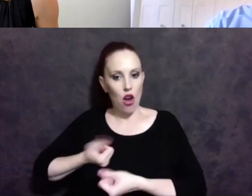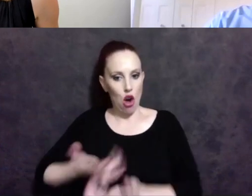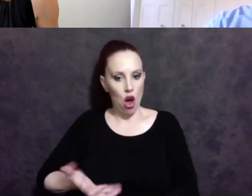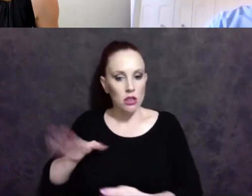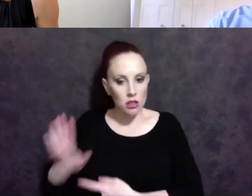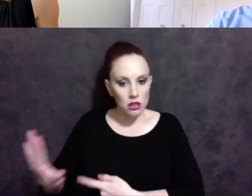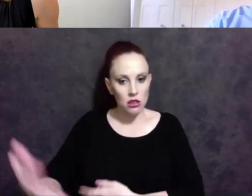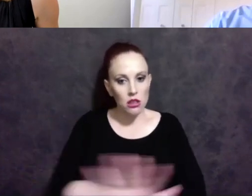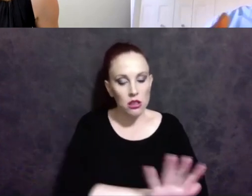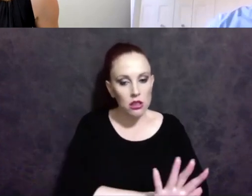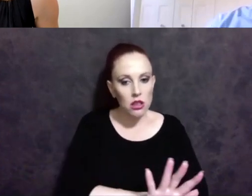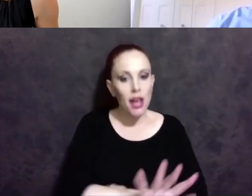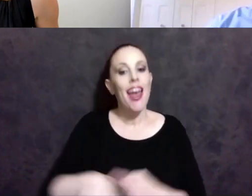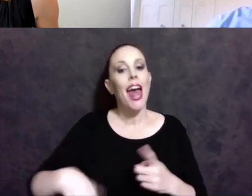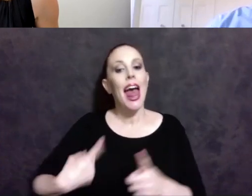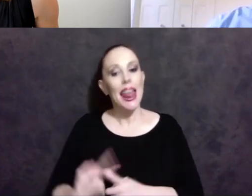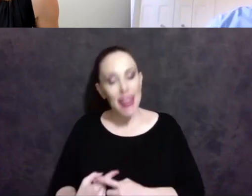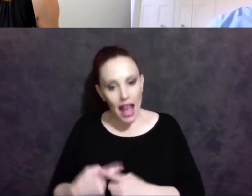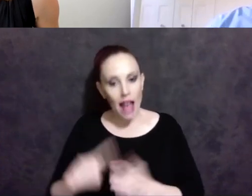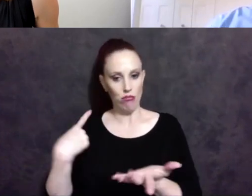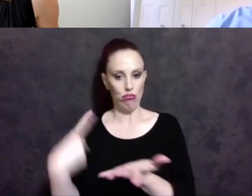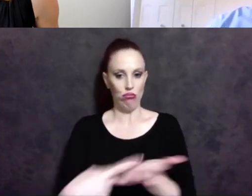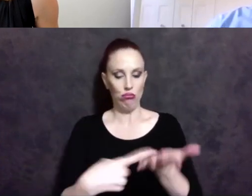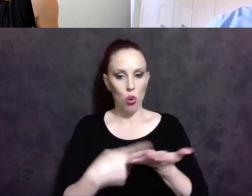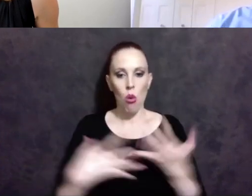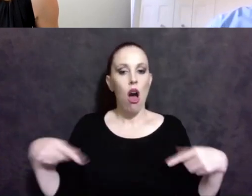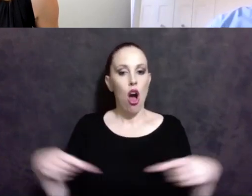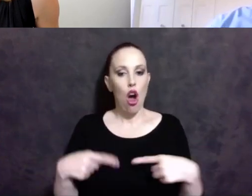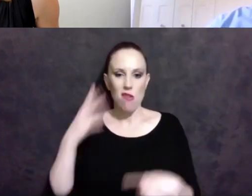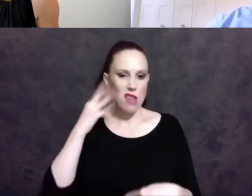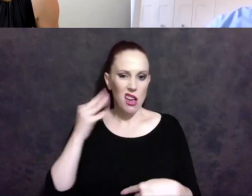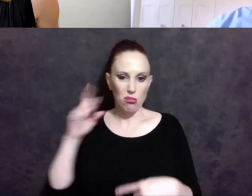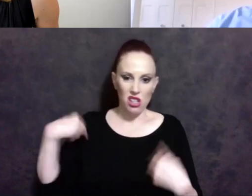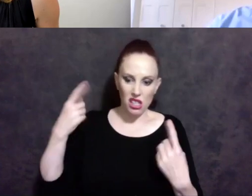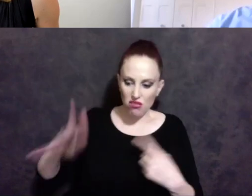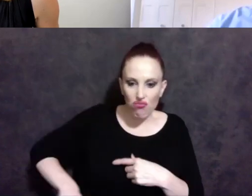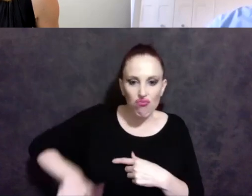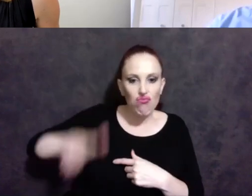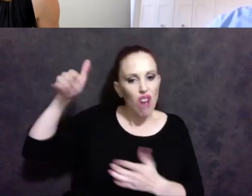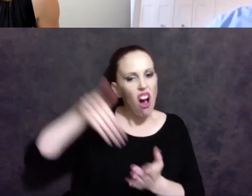the harm that they have experienced often at a very young age in their life and typically